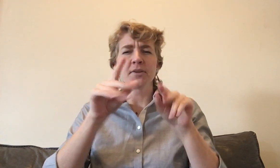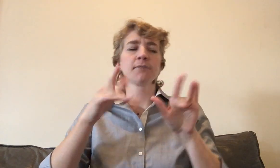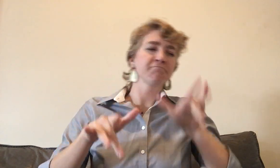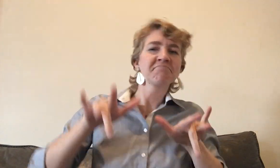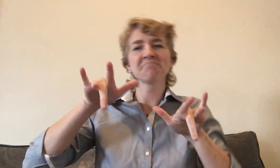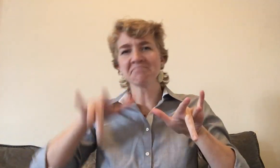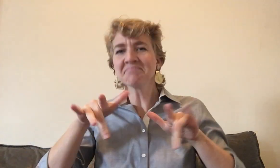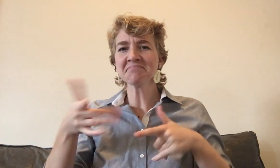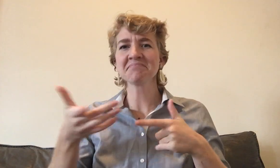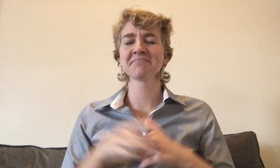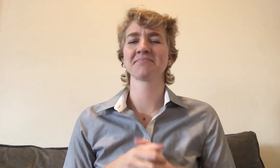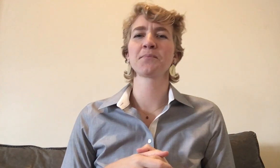They would choose a keyboard button to correspond with their choice.